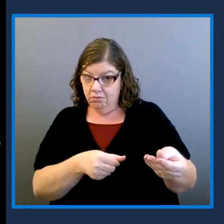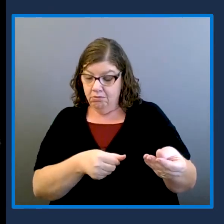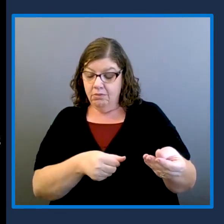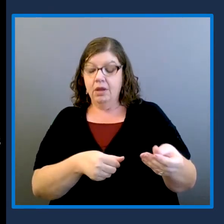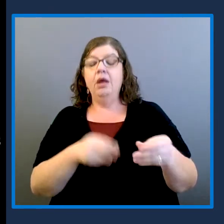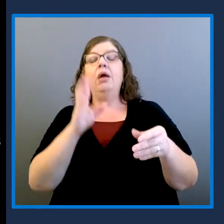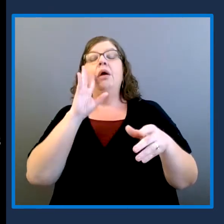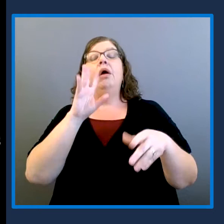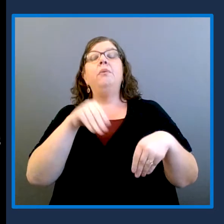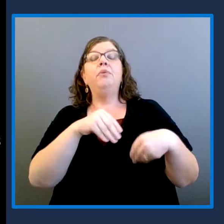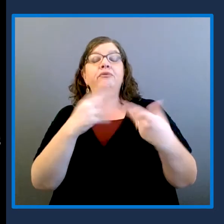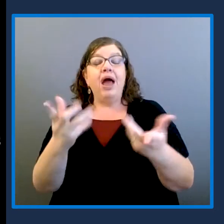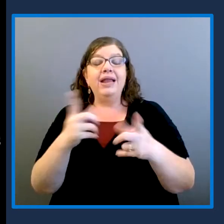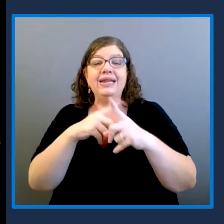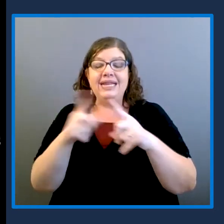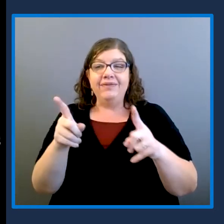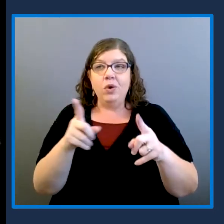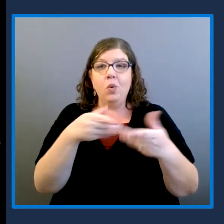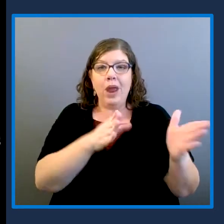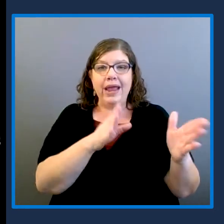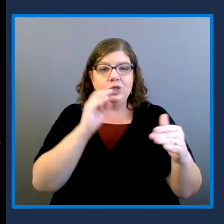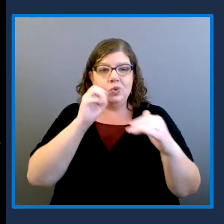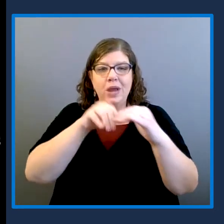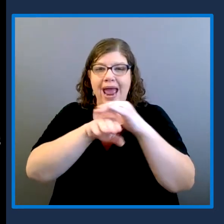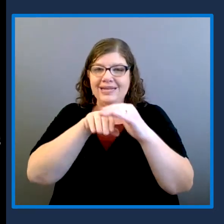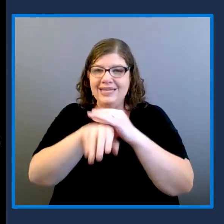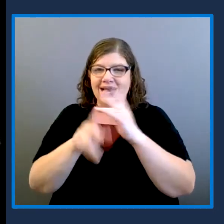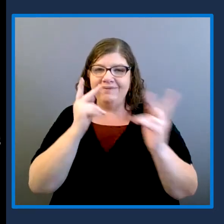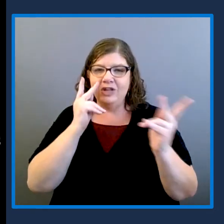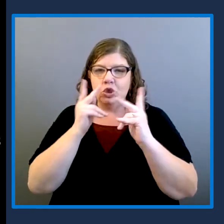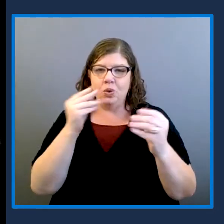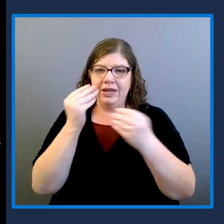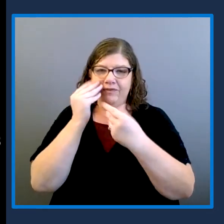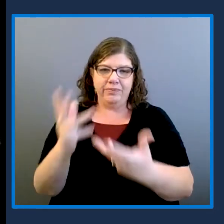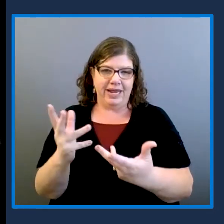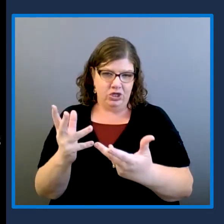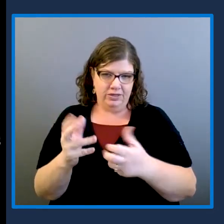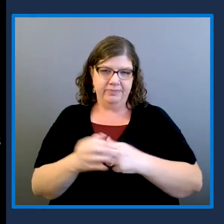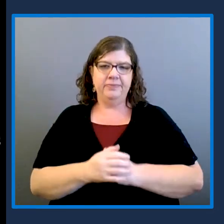fluently and then we're also providing different alternative ways to access that visual information